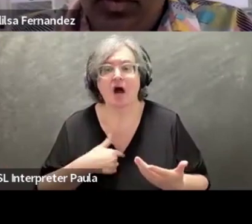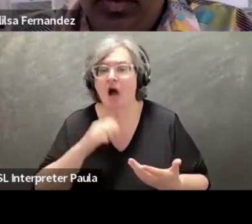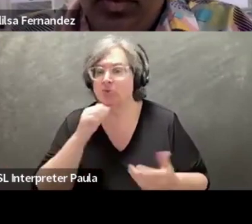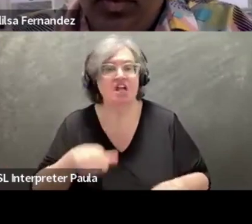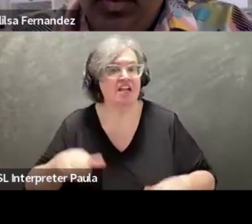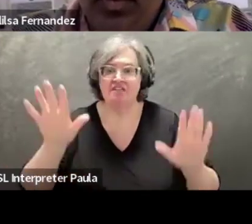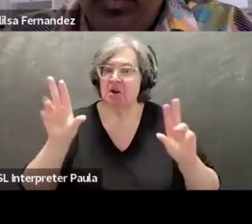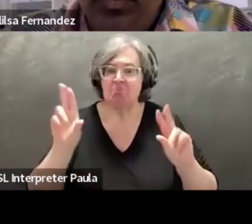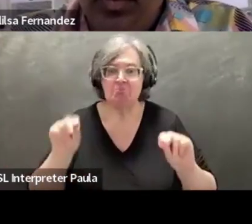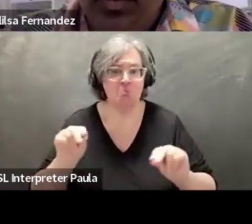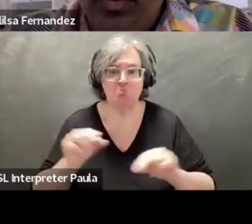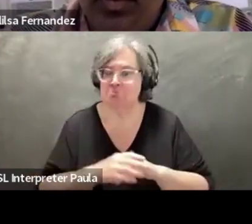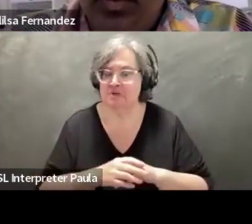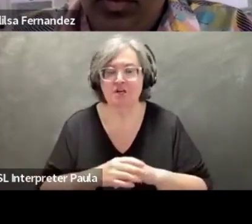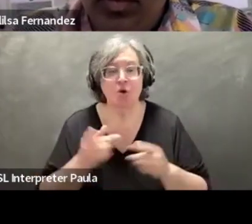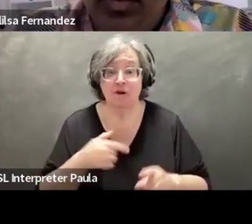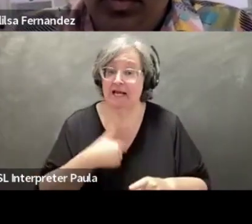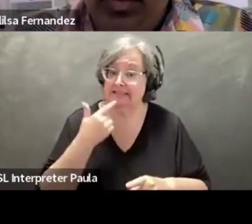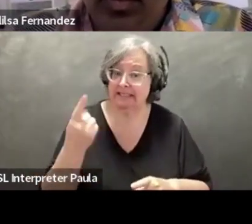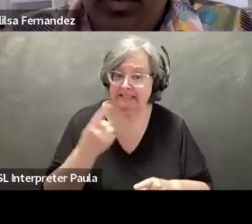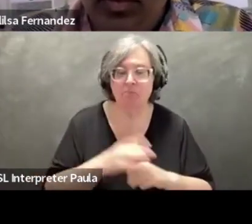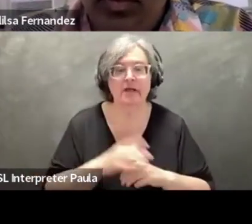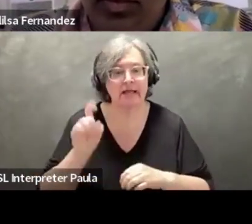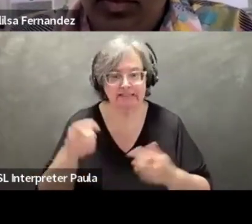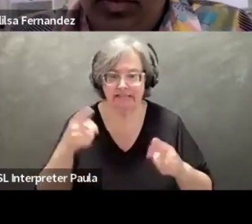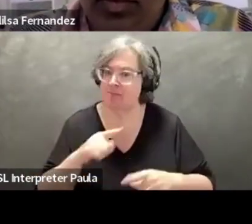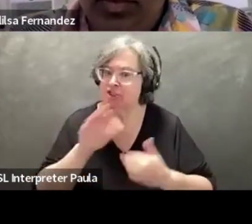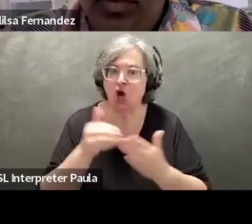it's all or nothing. When I say something, it has to happen. I'm